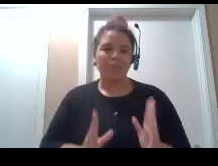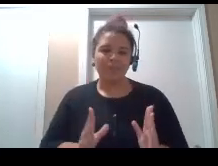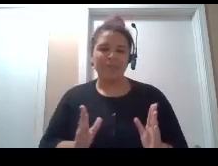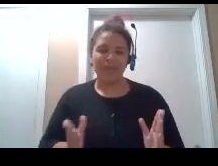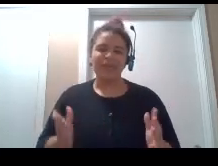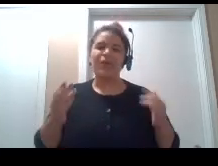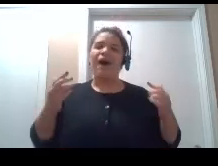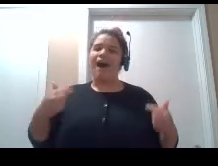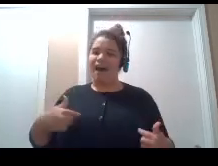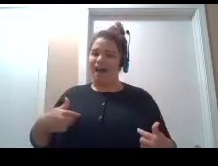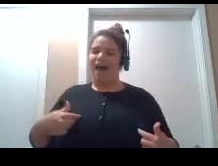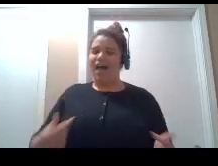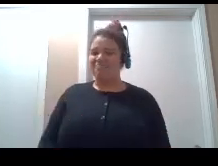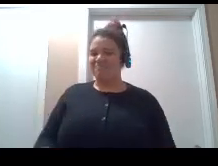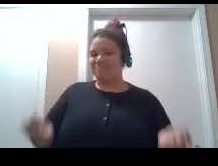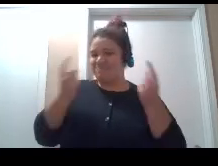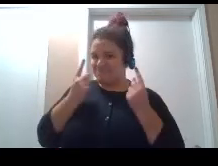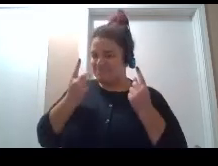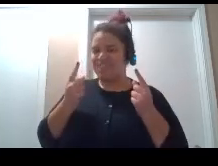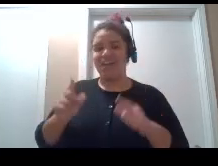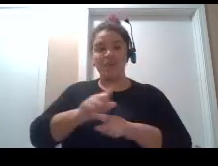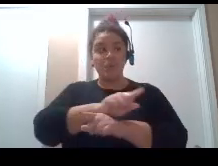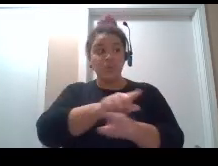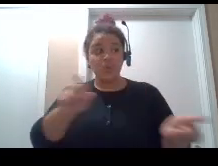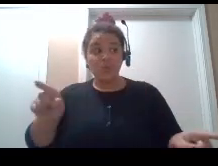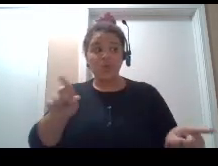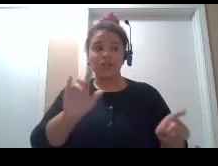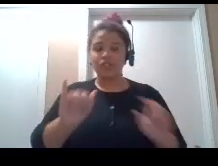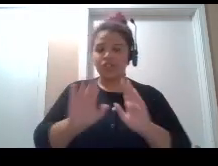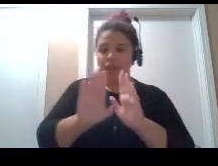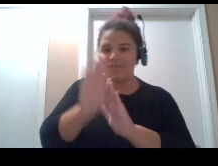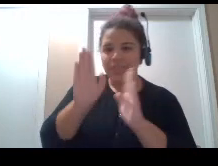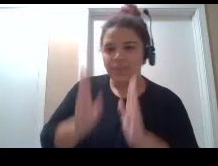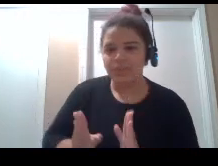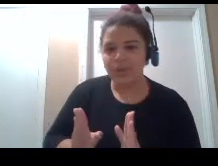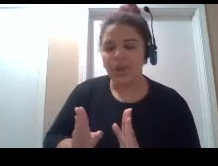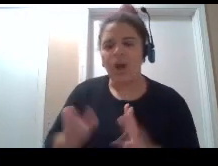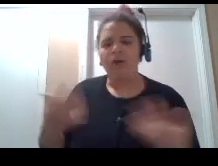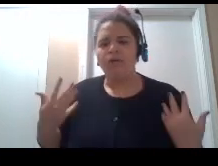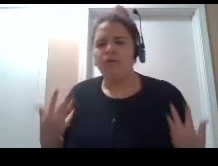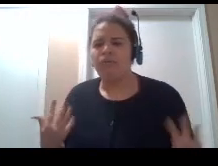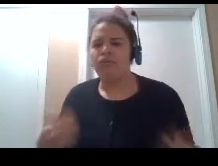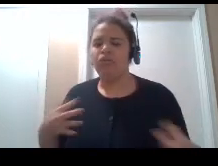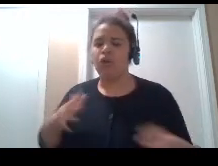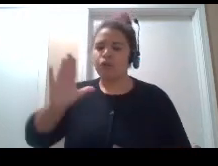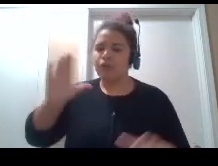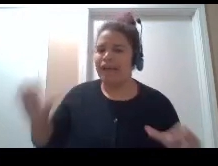that you, the job developer, worked so closely with, and have the potential to greatly impact